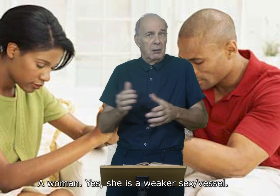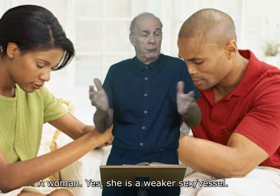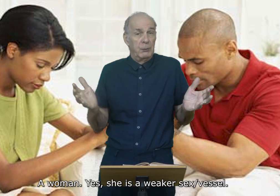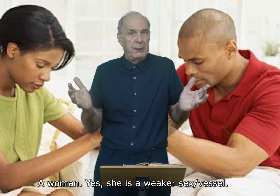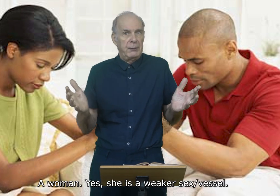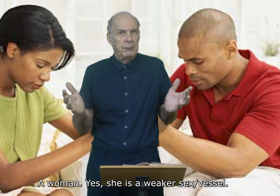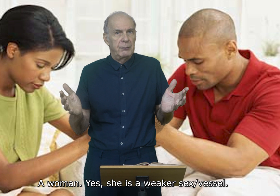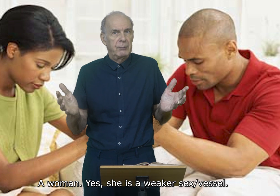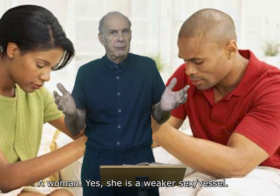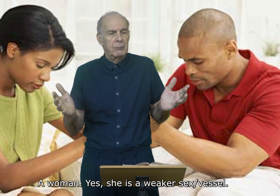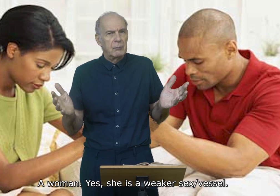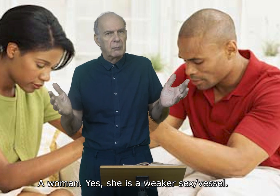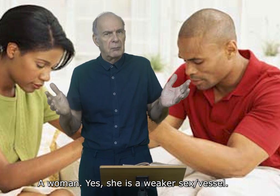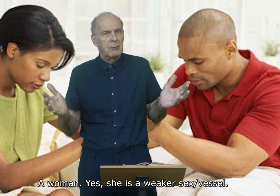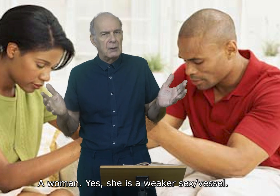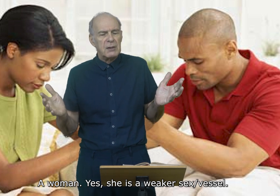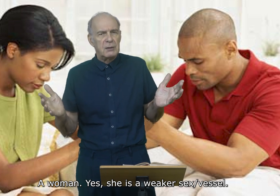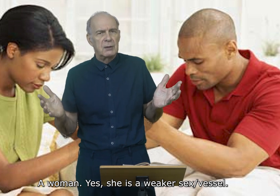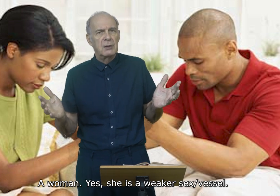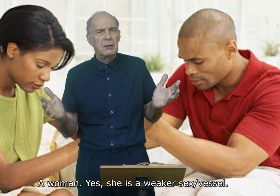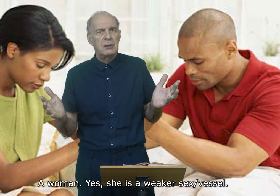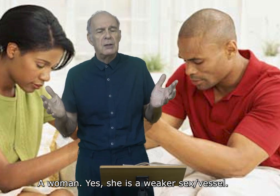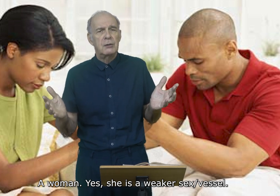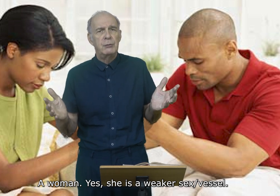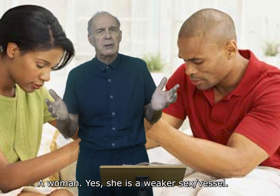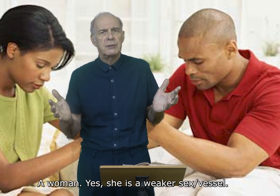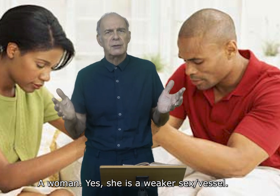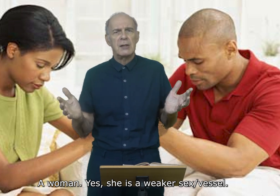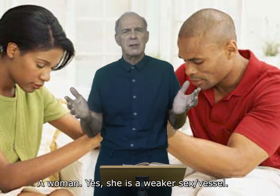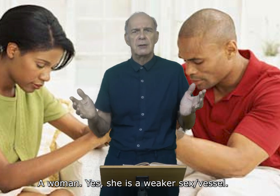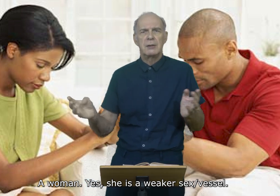A woman. Yes, she is a weaker sex/vessel.